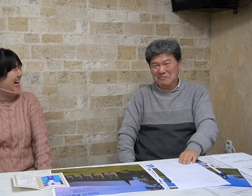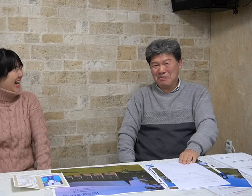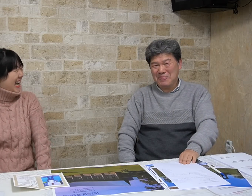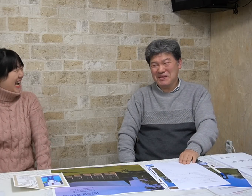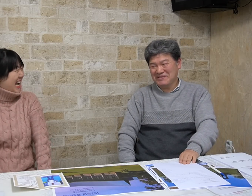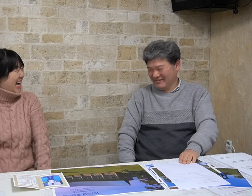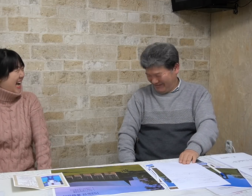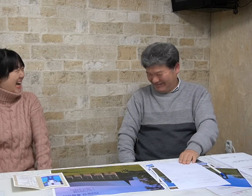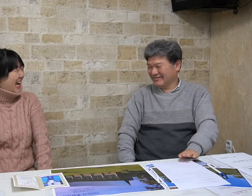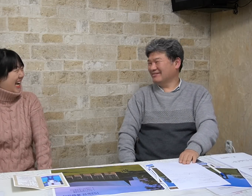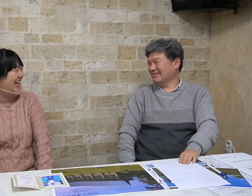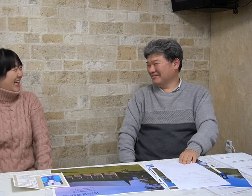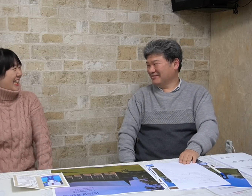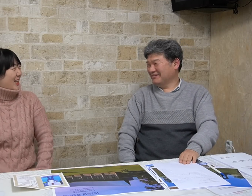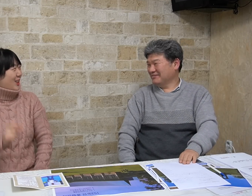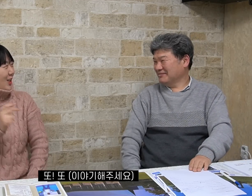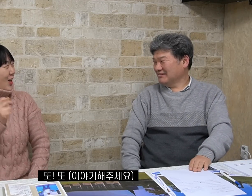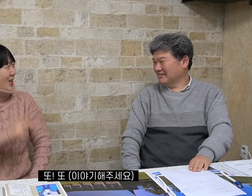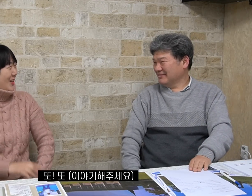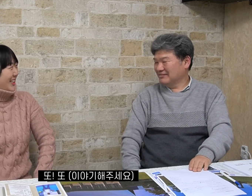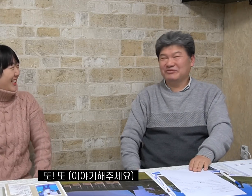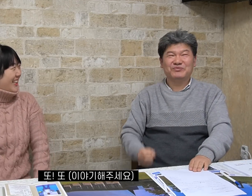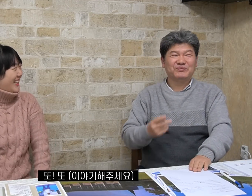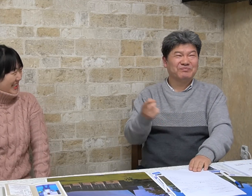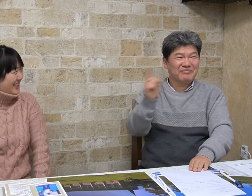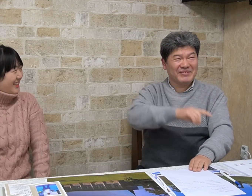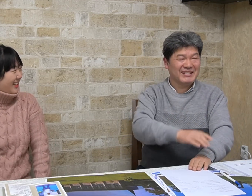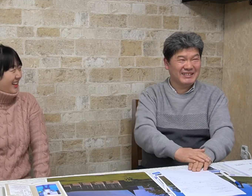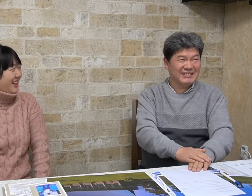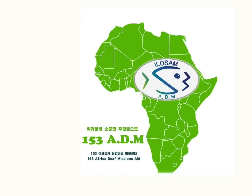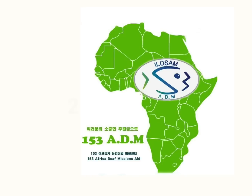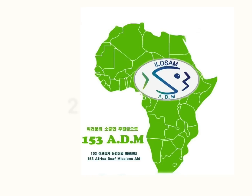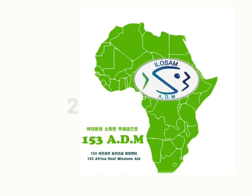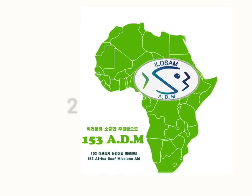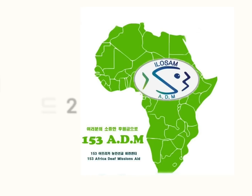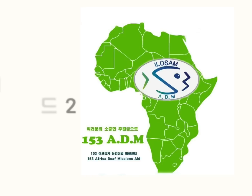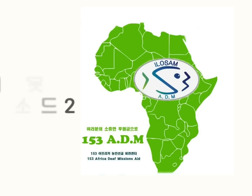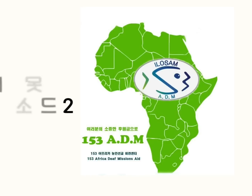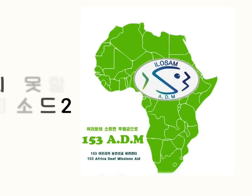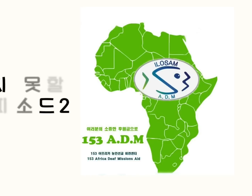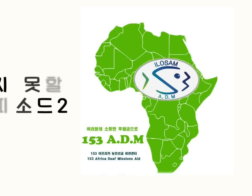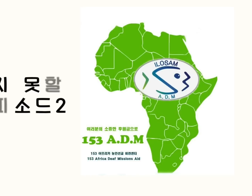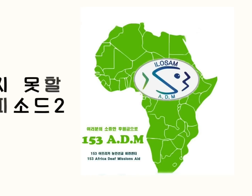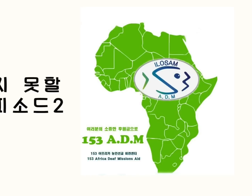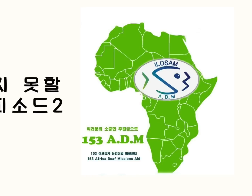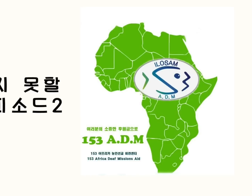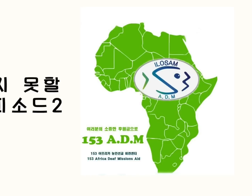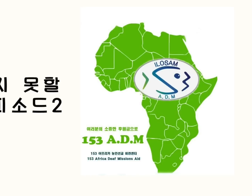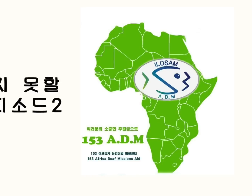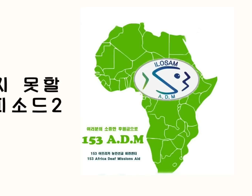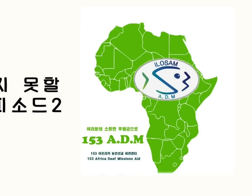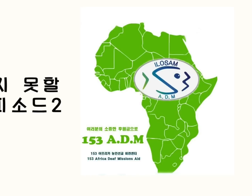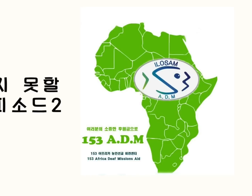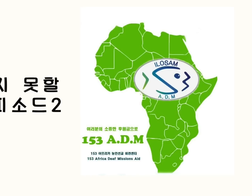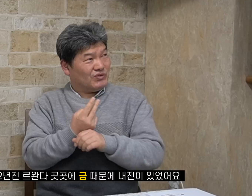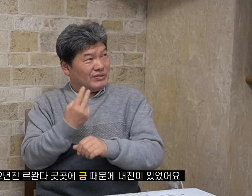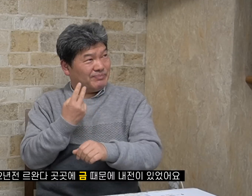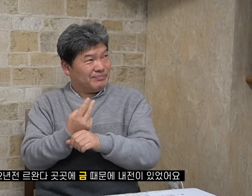Again! Again (tell me) unforgettable episode 2